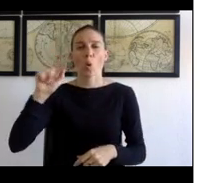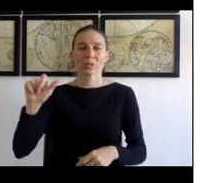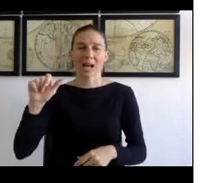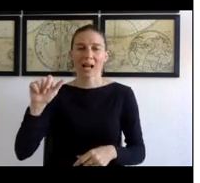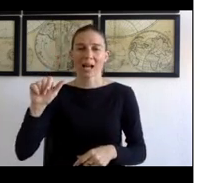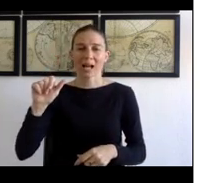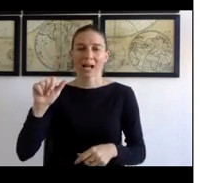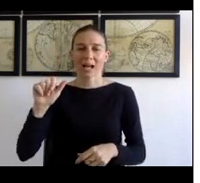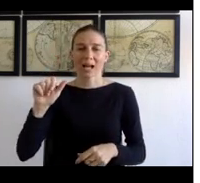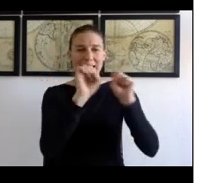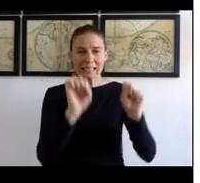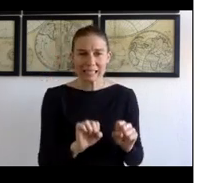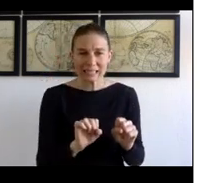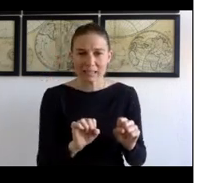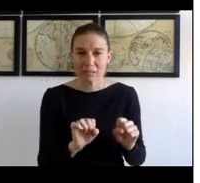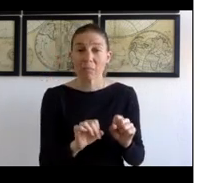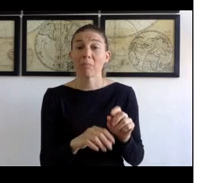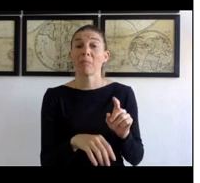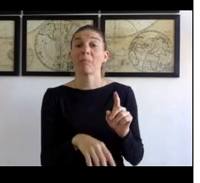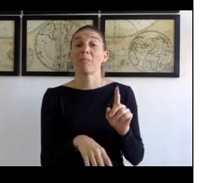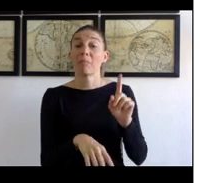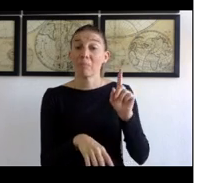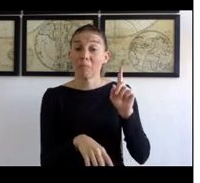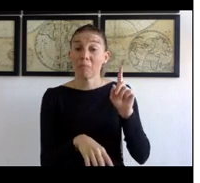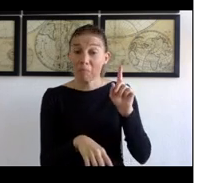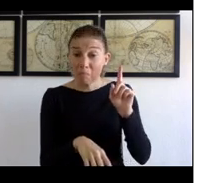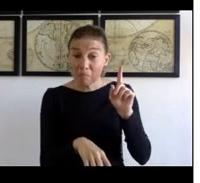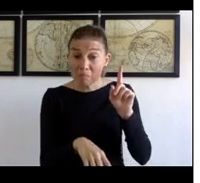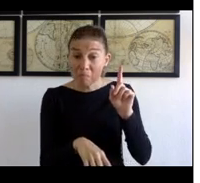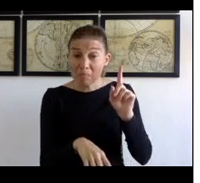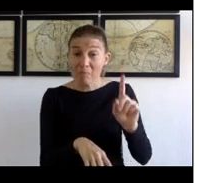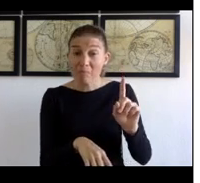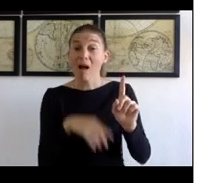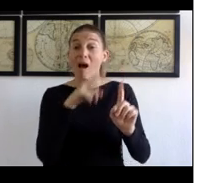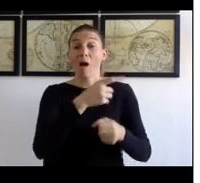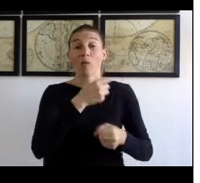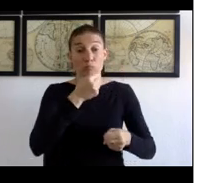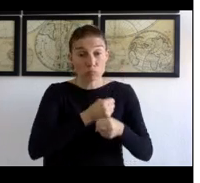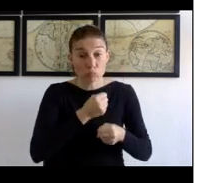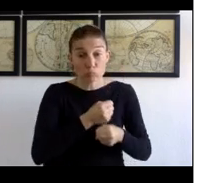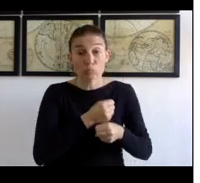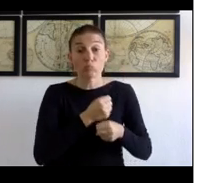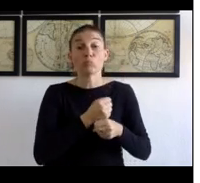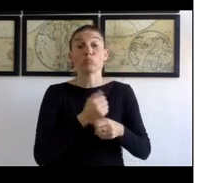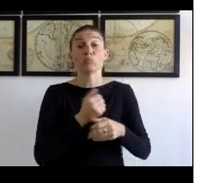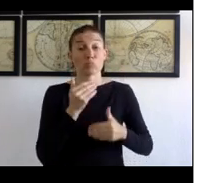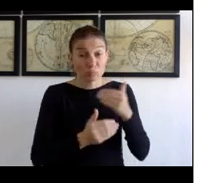and this leads to a discouragement of persons with disabilities. That reflects well what you're saying.